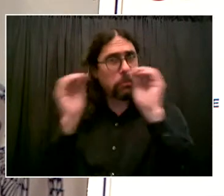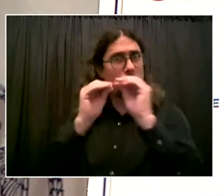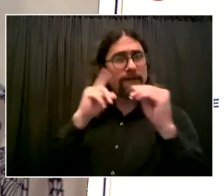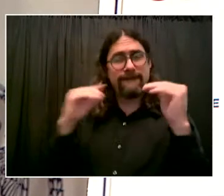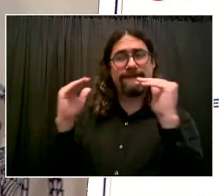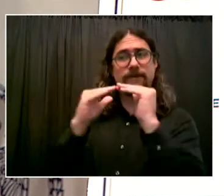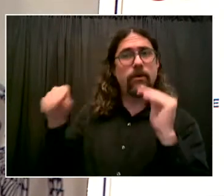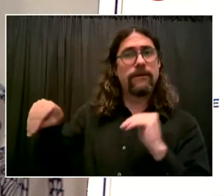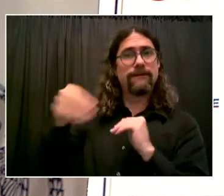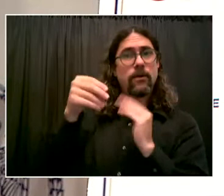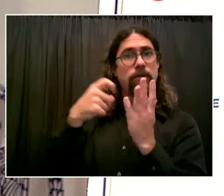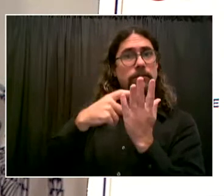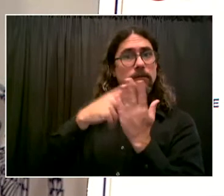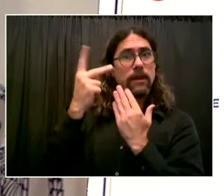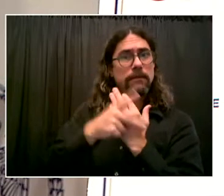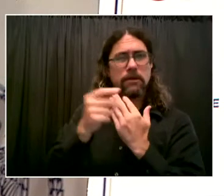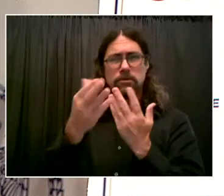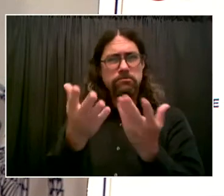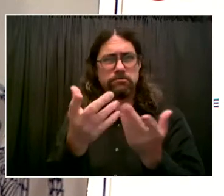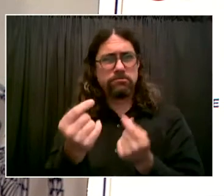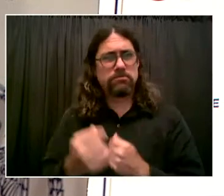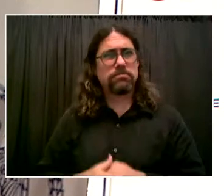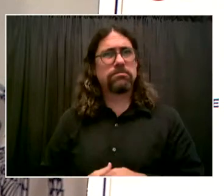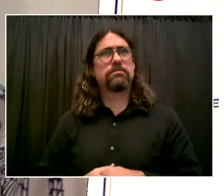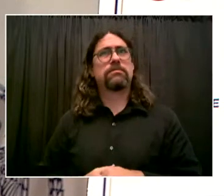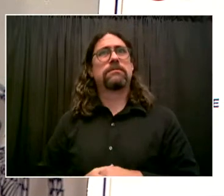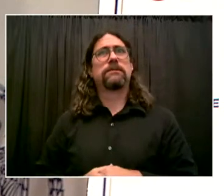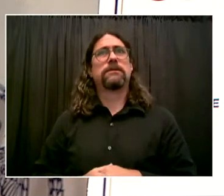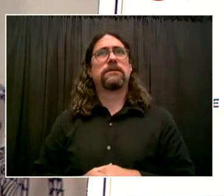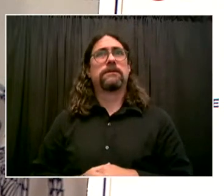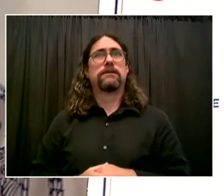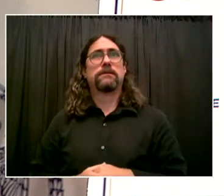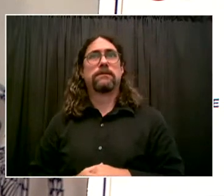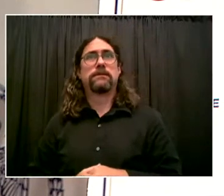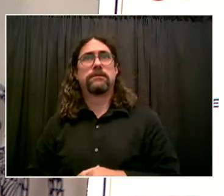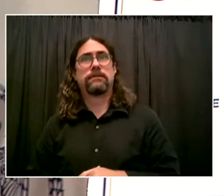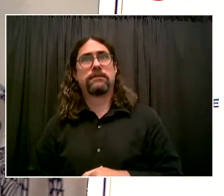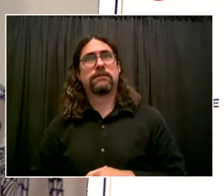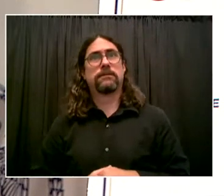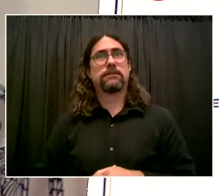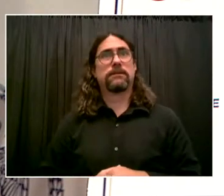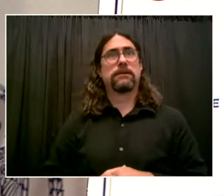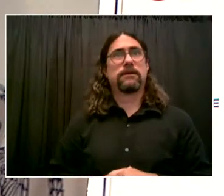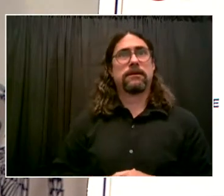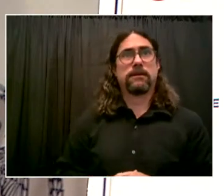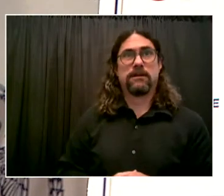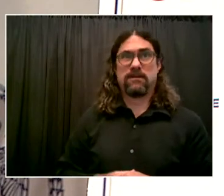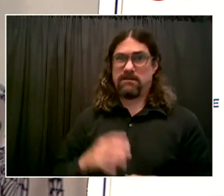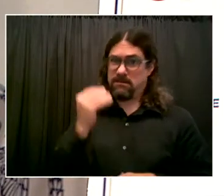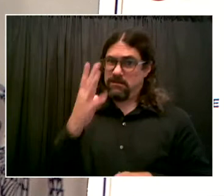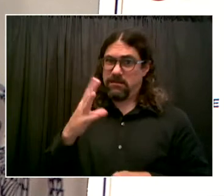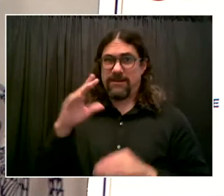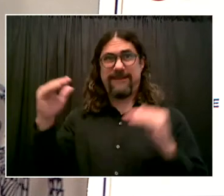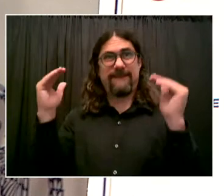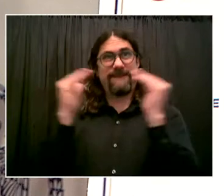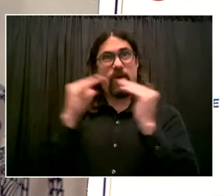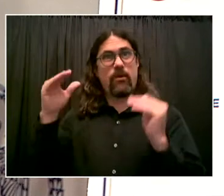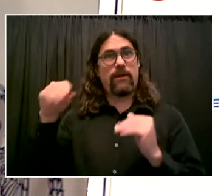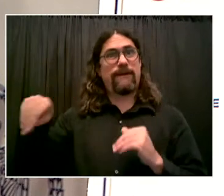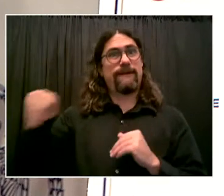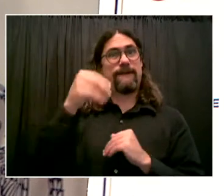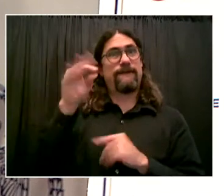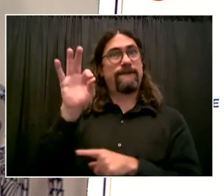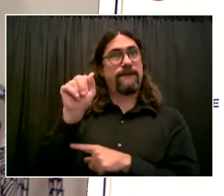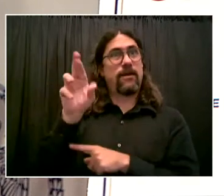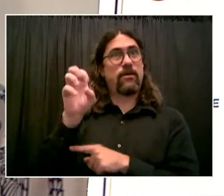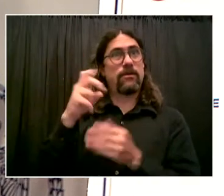I BELIEVE IN